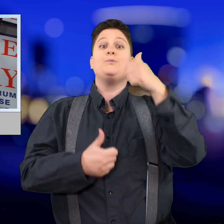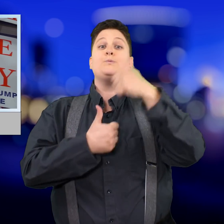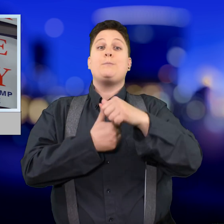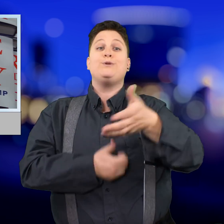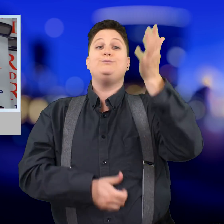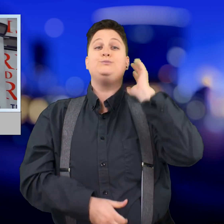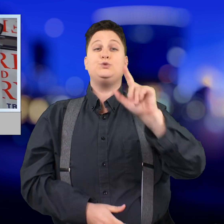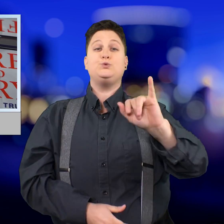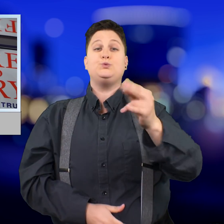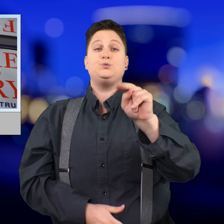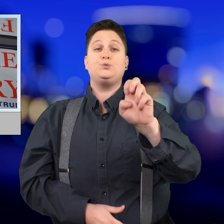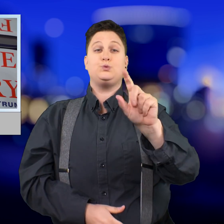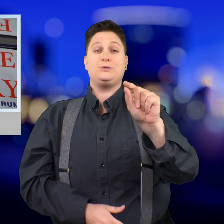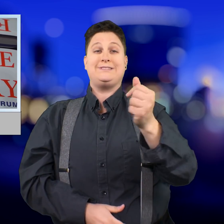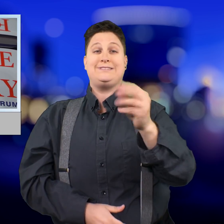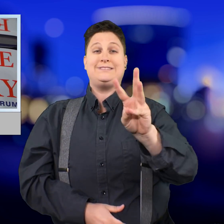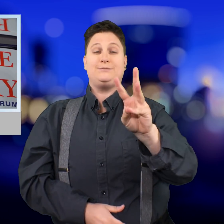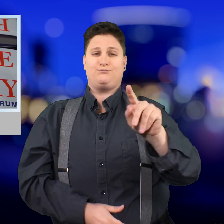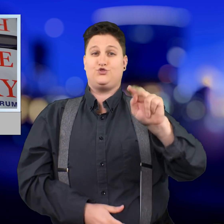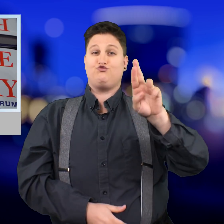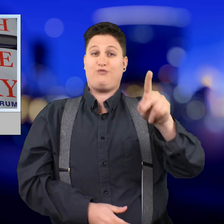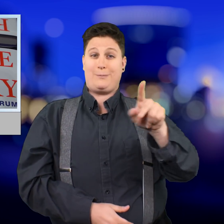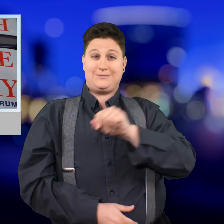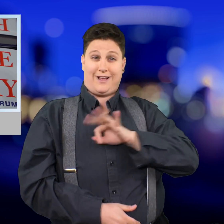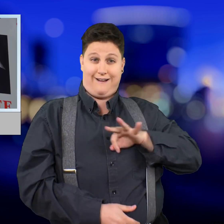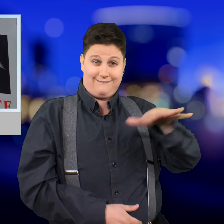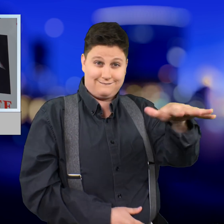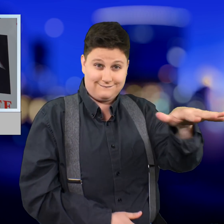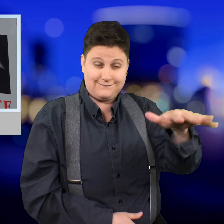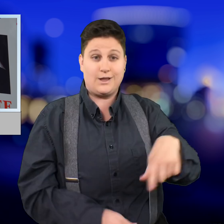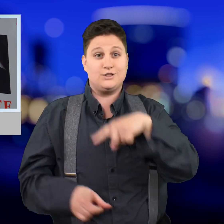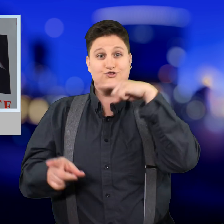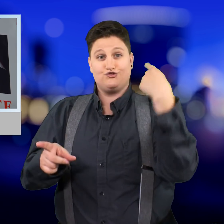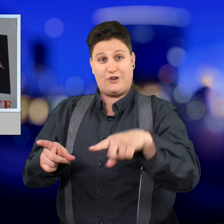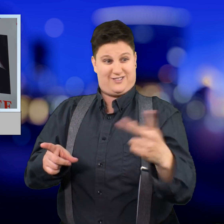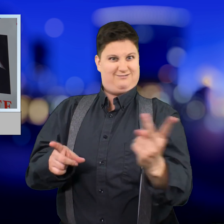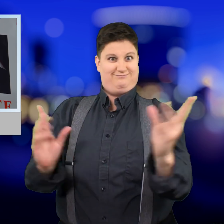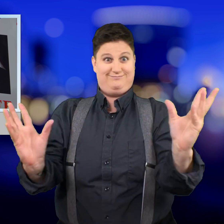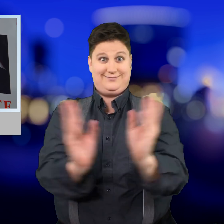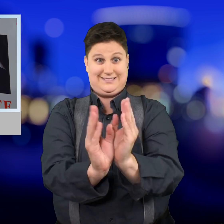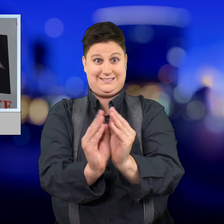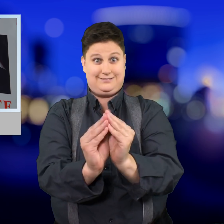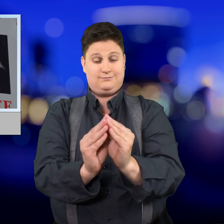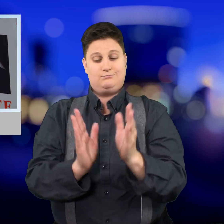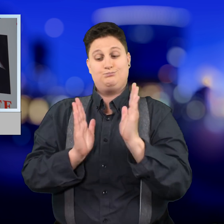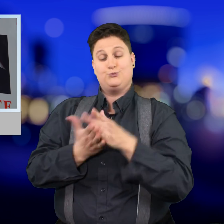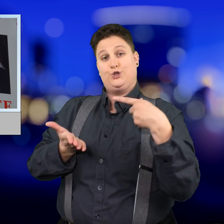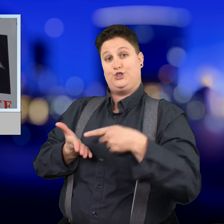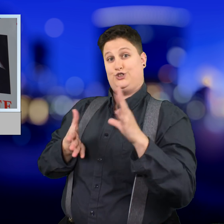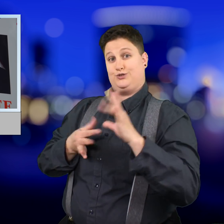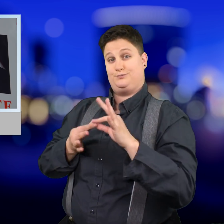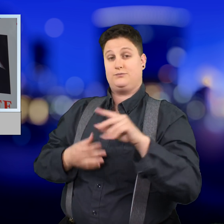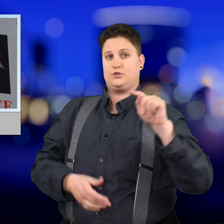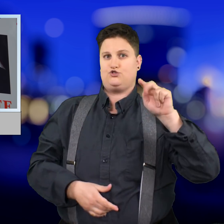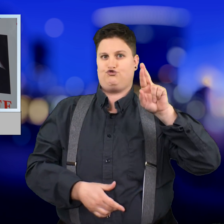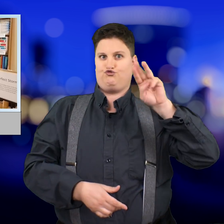The book also contains stunning allegations about the president's first-hand involvement